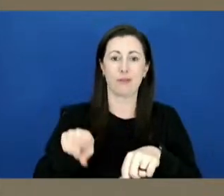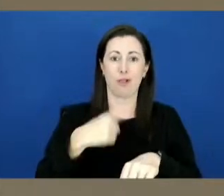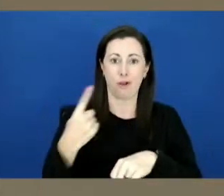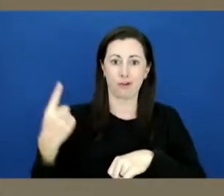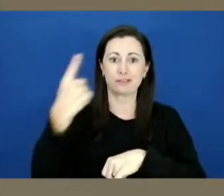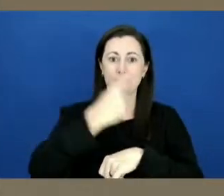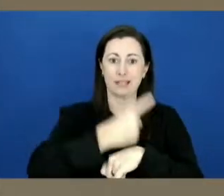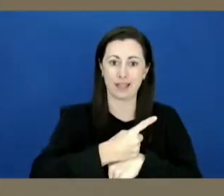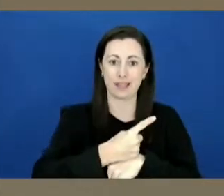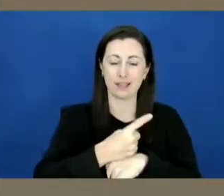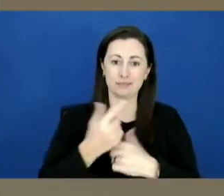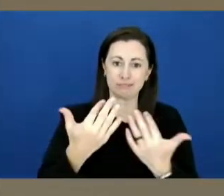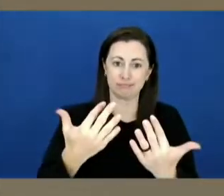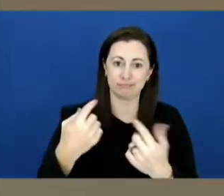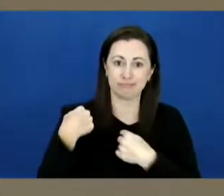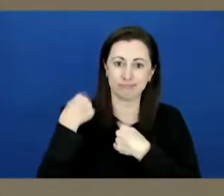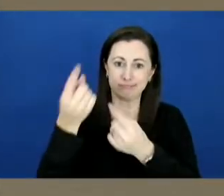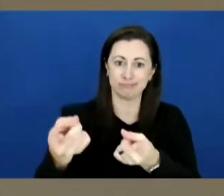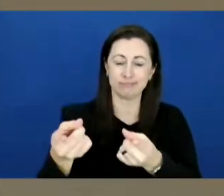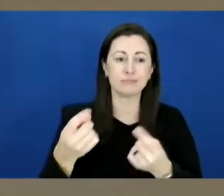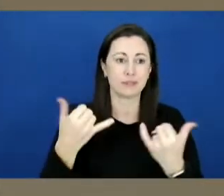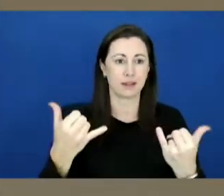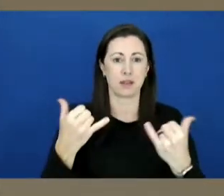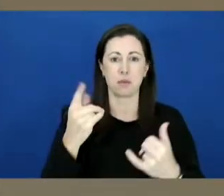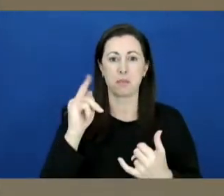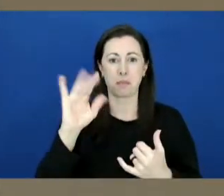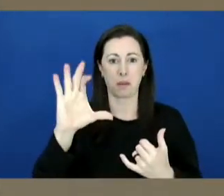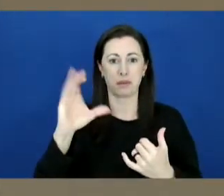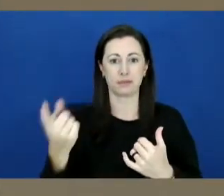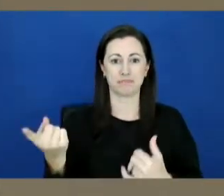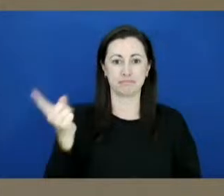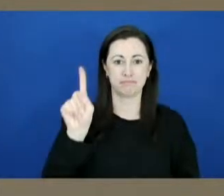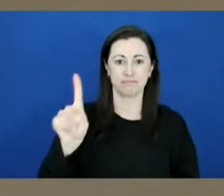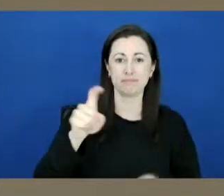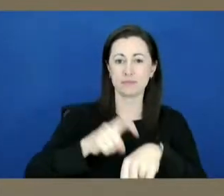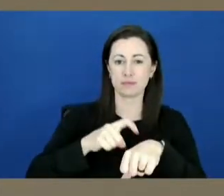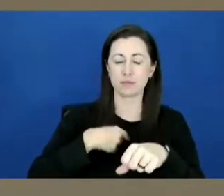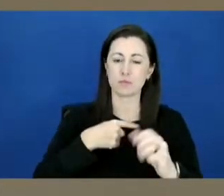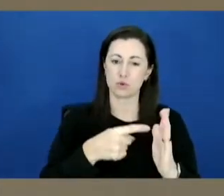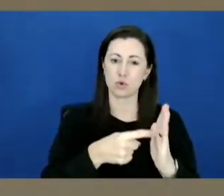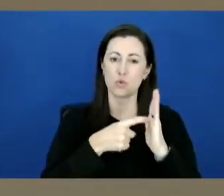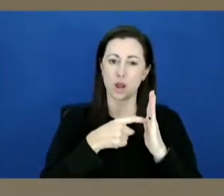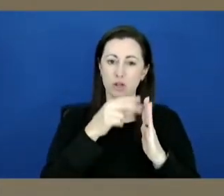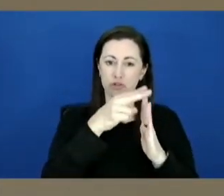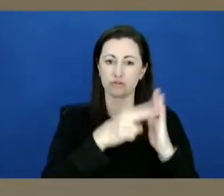RESTLESS STUDENTS, AND FOLKS THAT HAVE HAD A VERY LONG DAY,